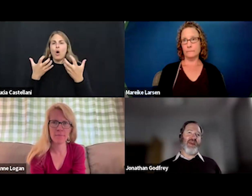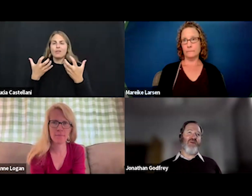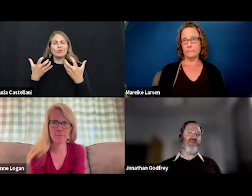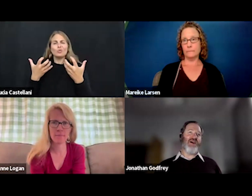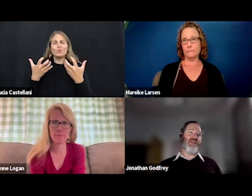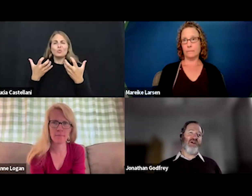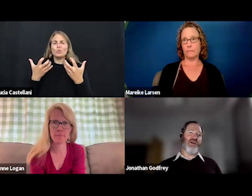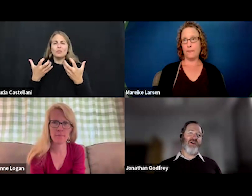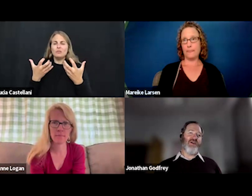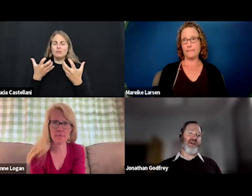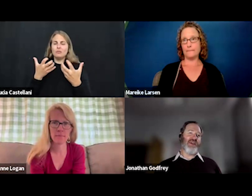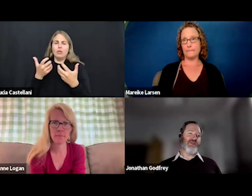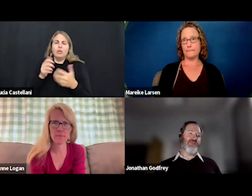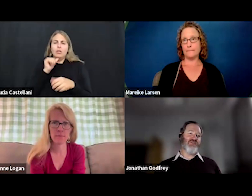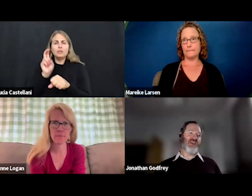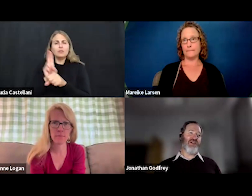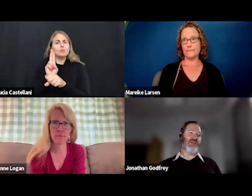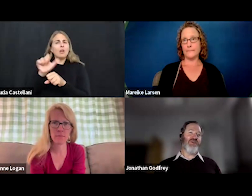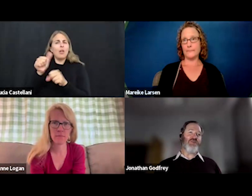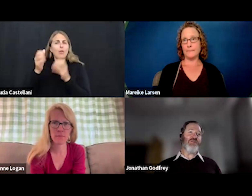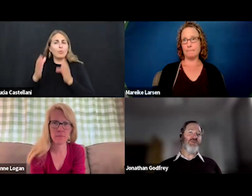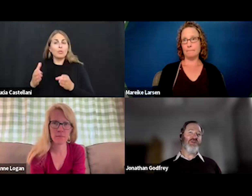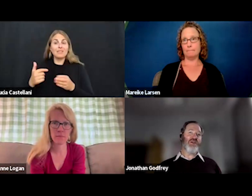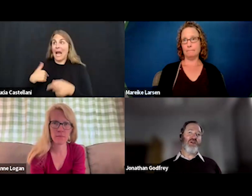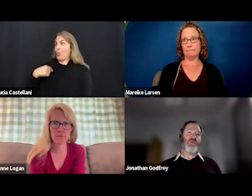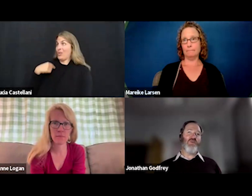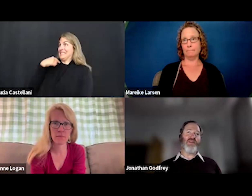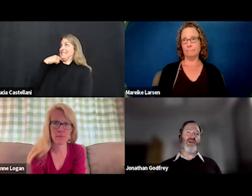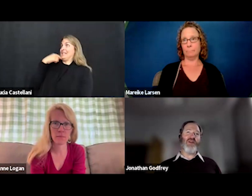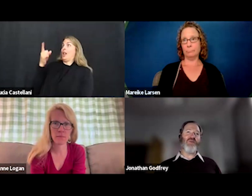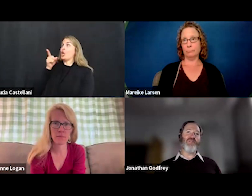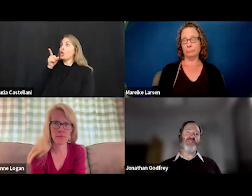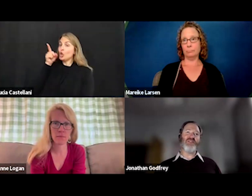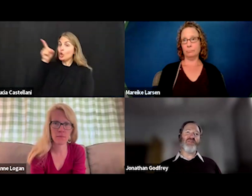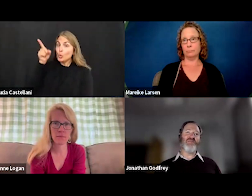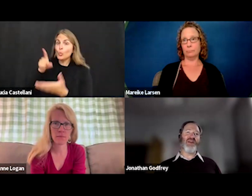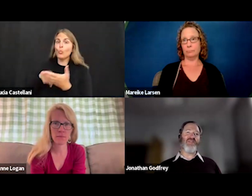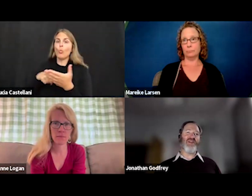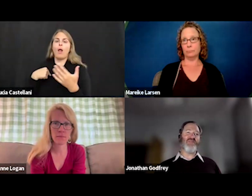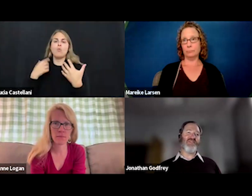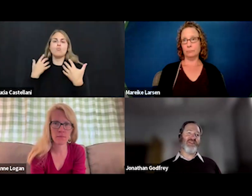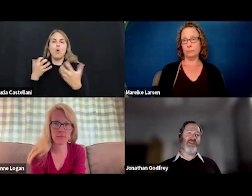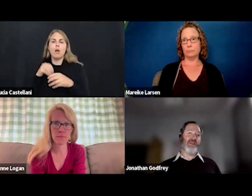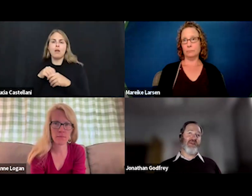How about I tell you what I want in my assignment,